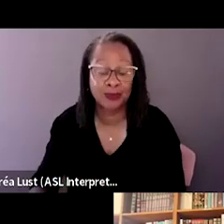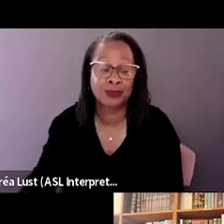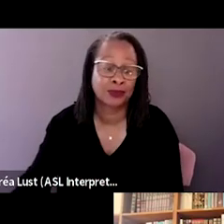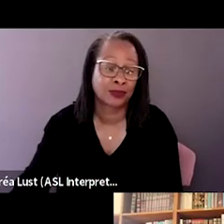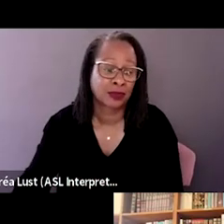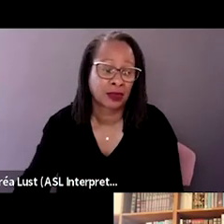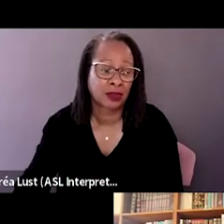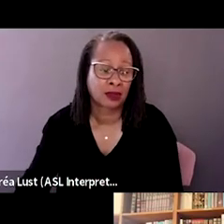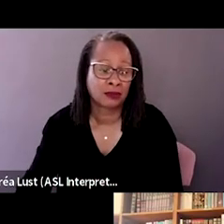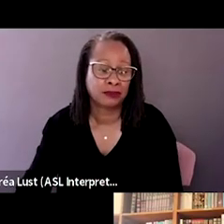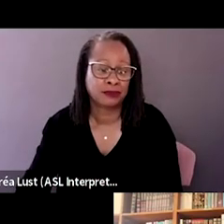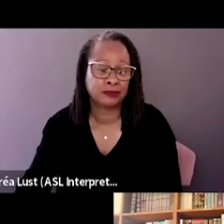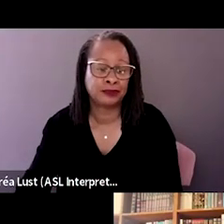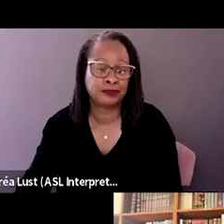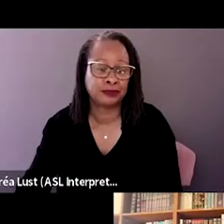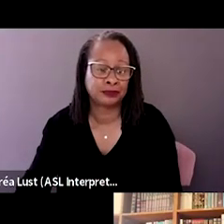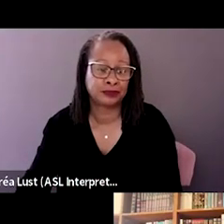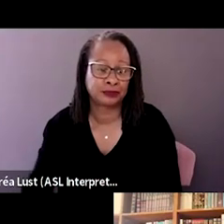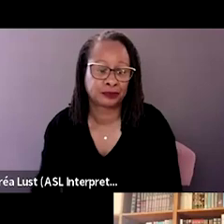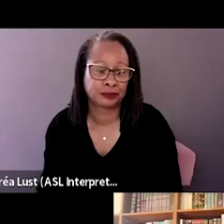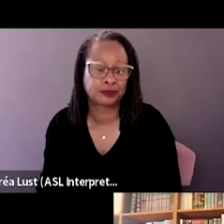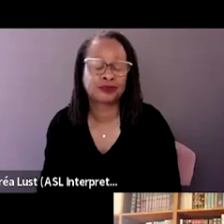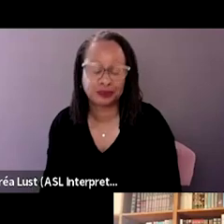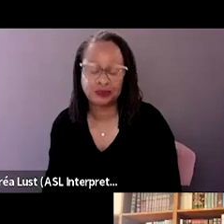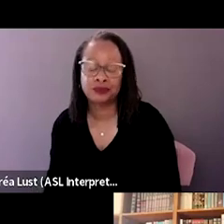Also, there are other industry, depending on where you live in the world,